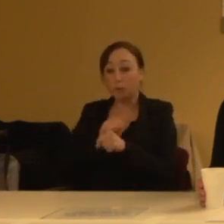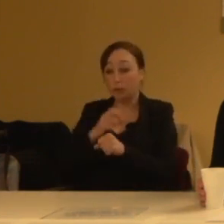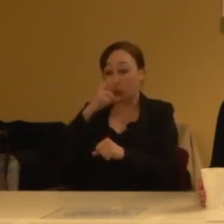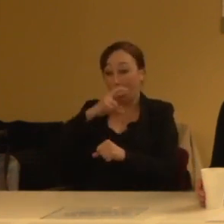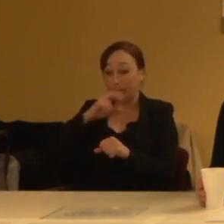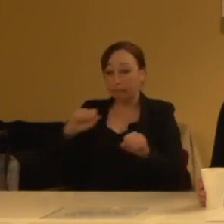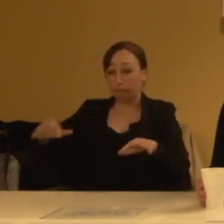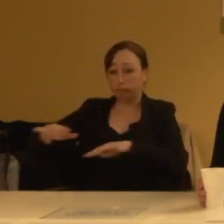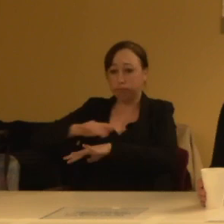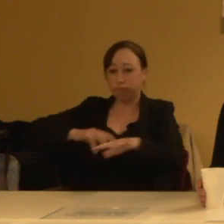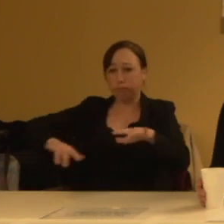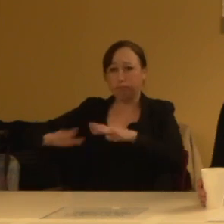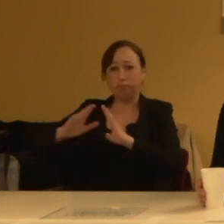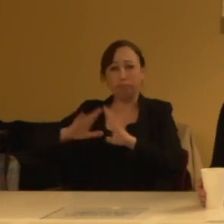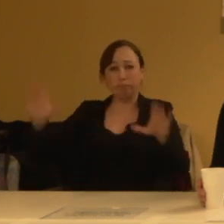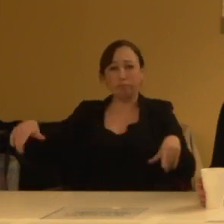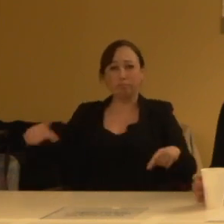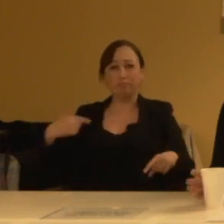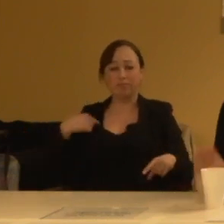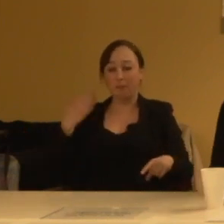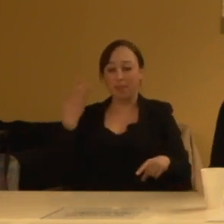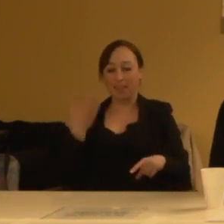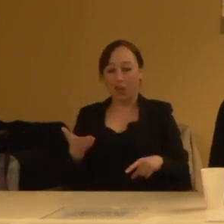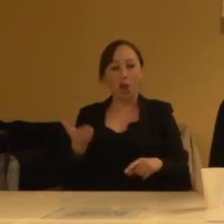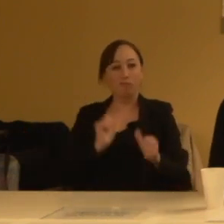But it was a great place to learn how to do that process.